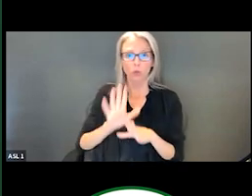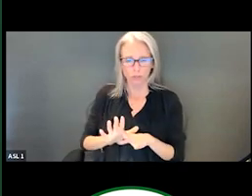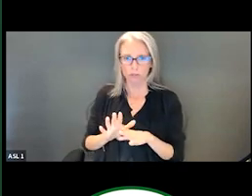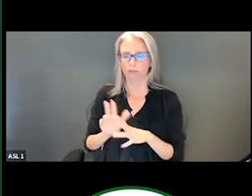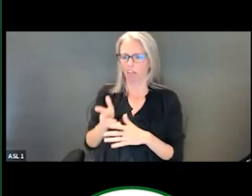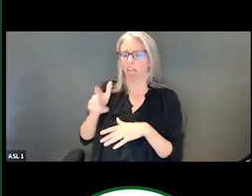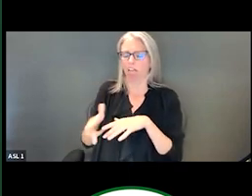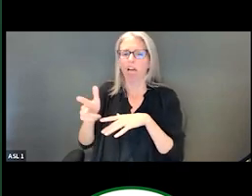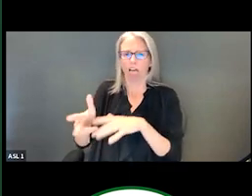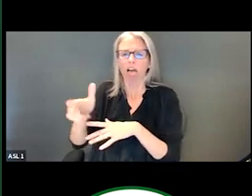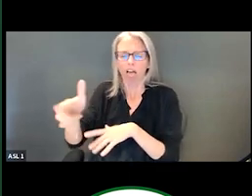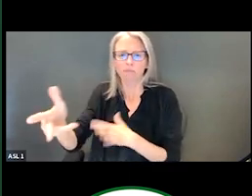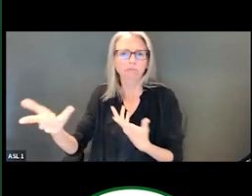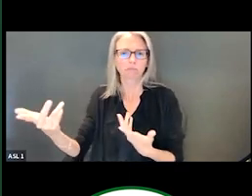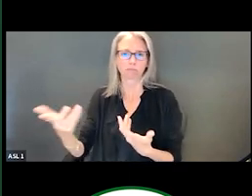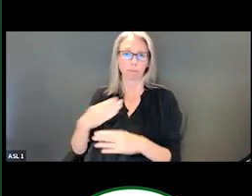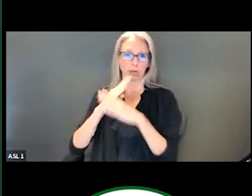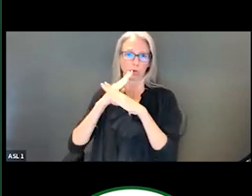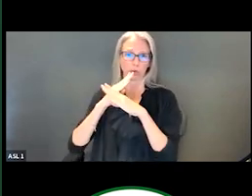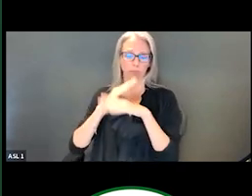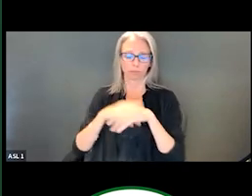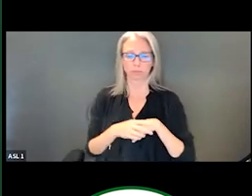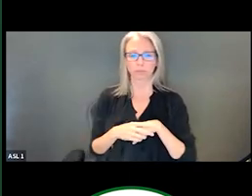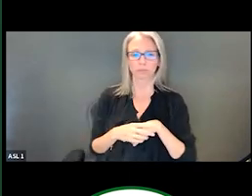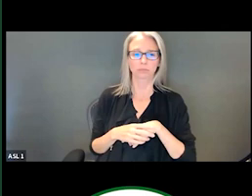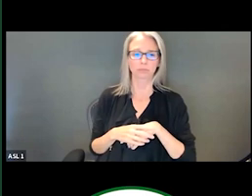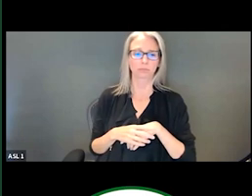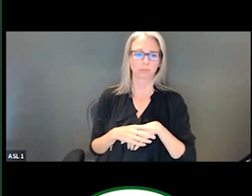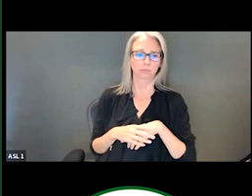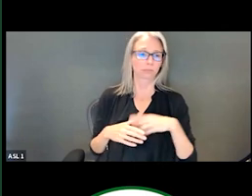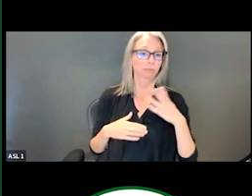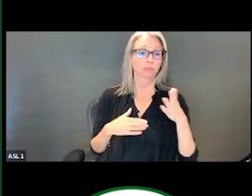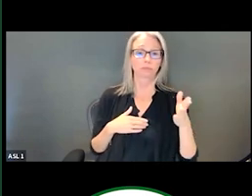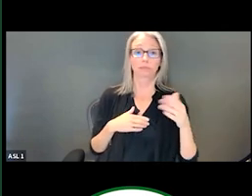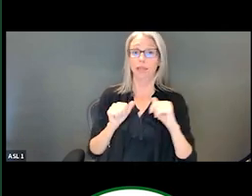Immediate and urgent importance of those outdoor standards that accessible. Accessibility standards